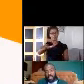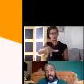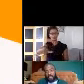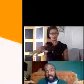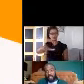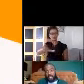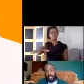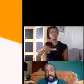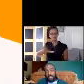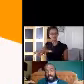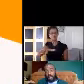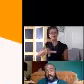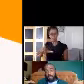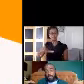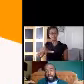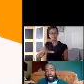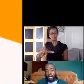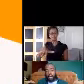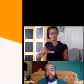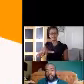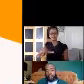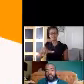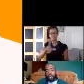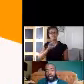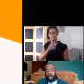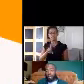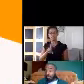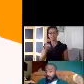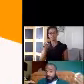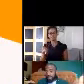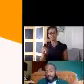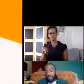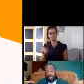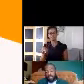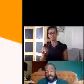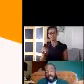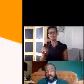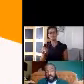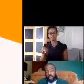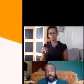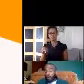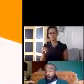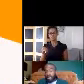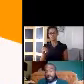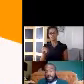in that it does impede on a lot of the same fabrics that are in within an organization